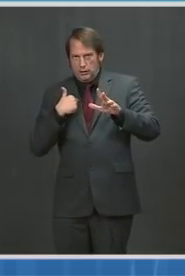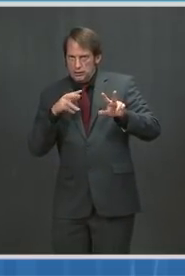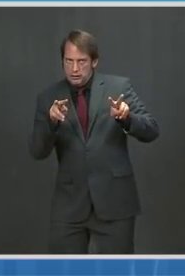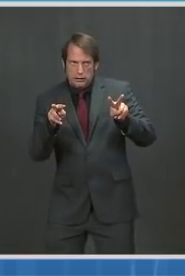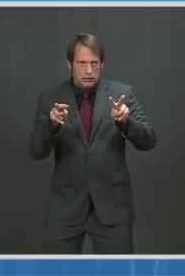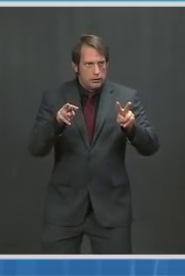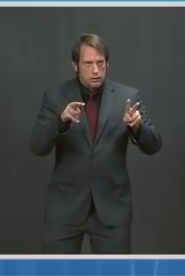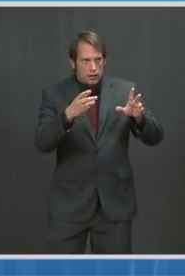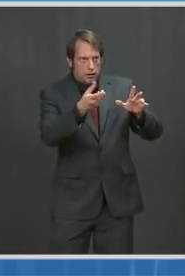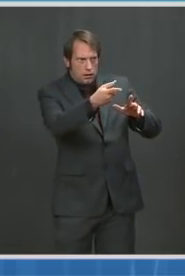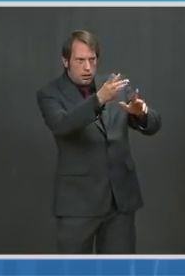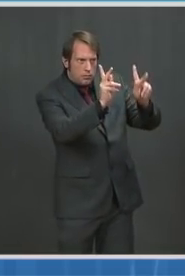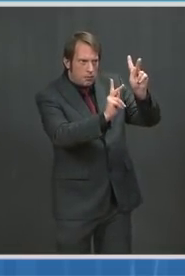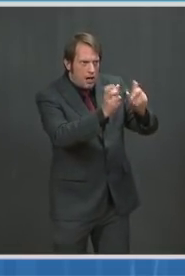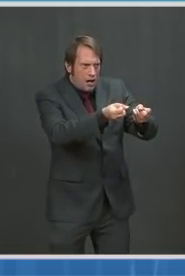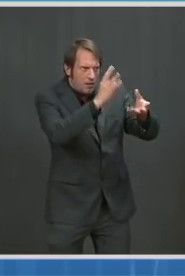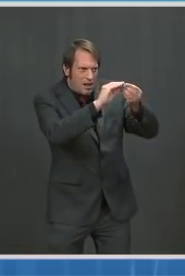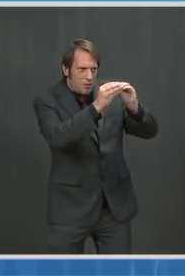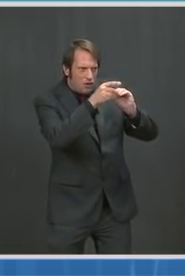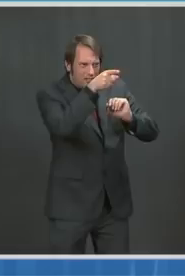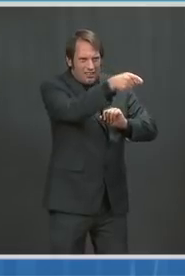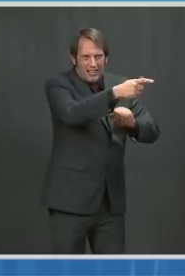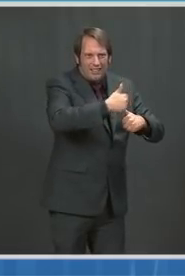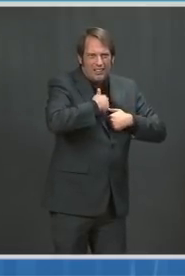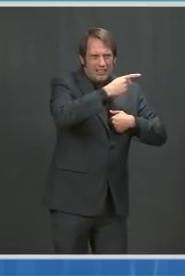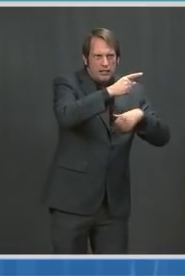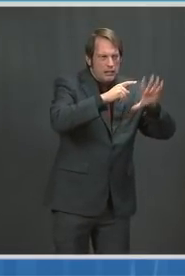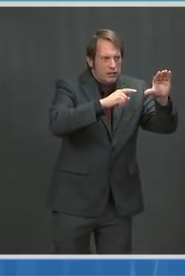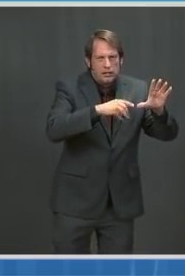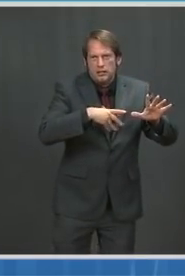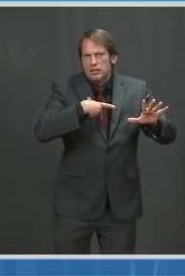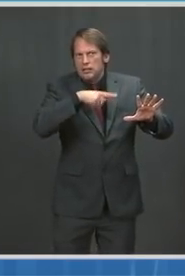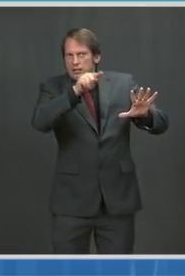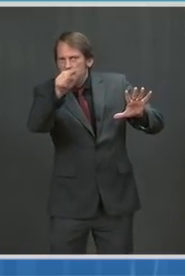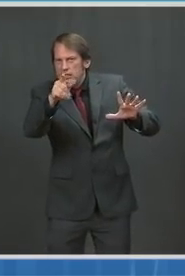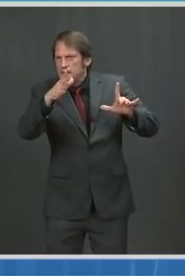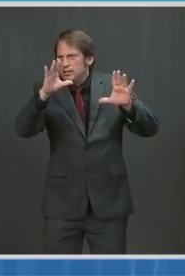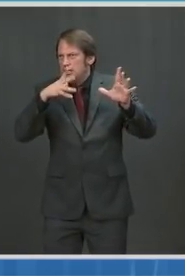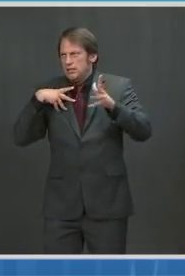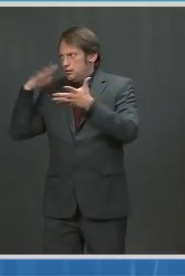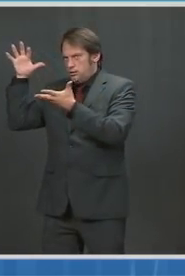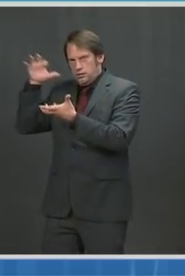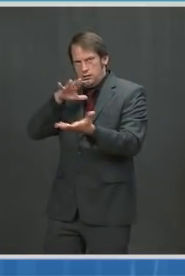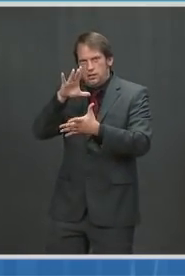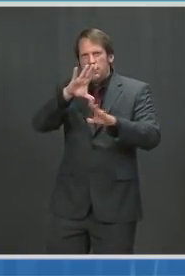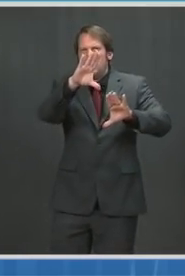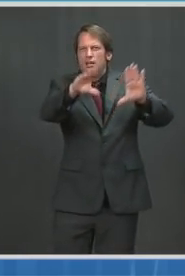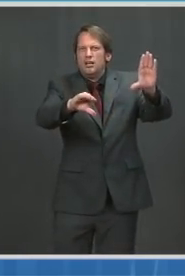because that's fundamental. And then we are working on very tactical areas